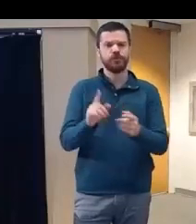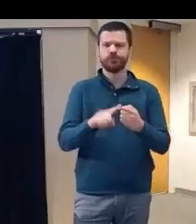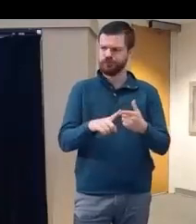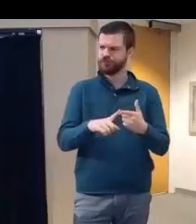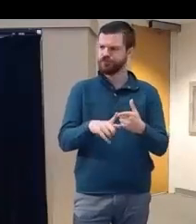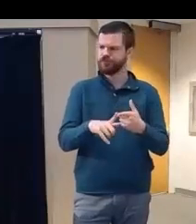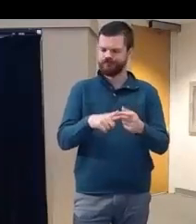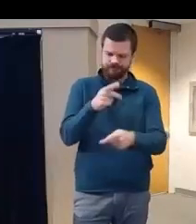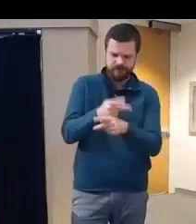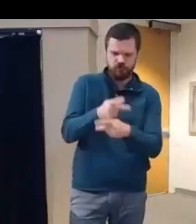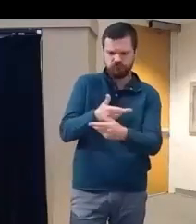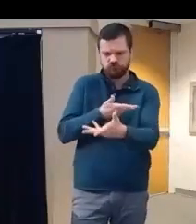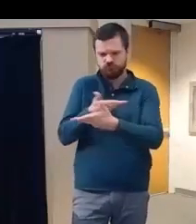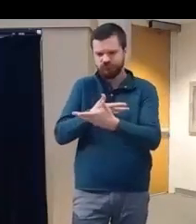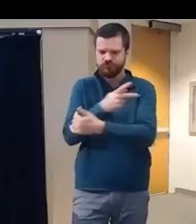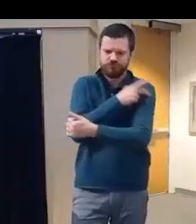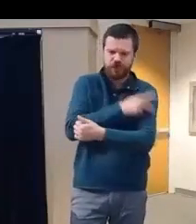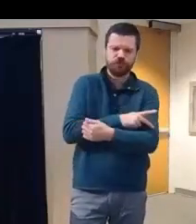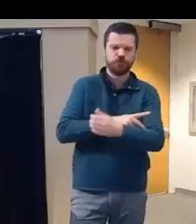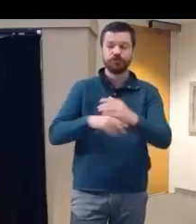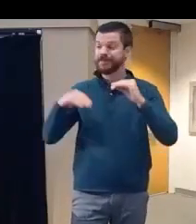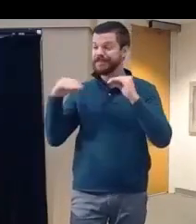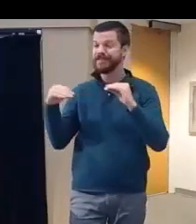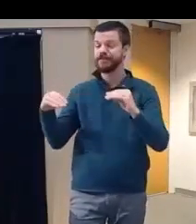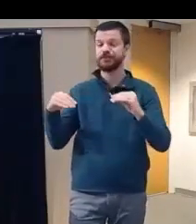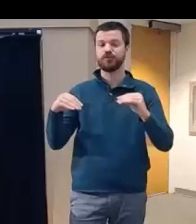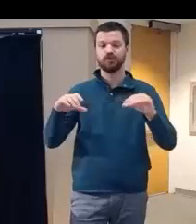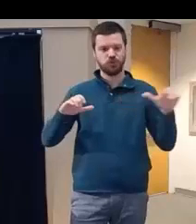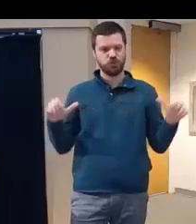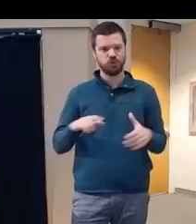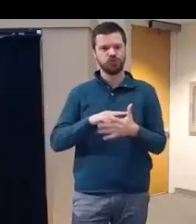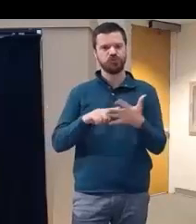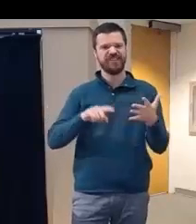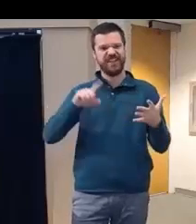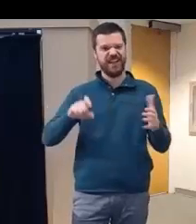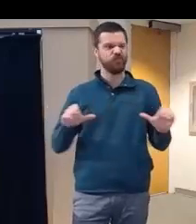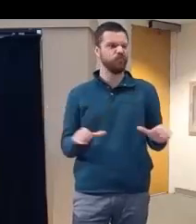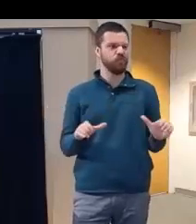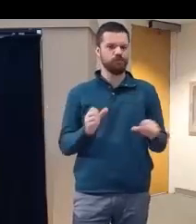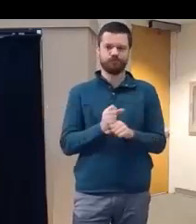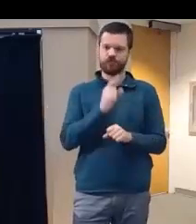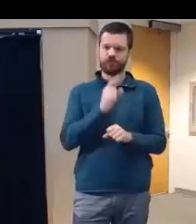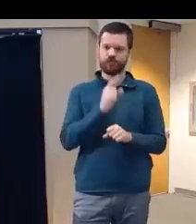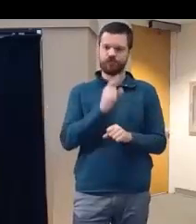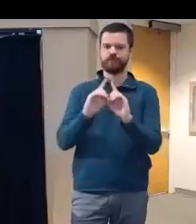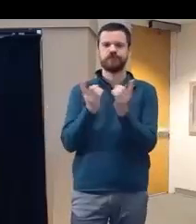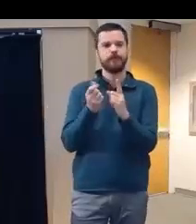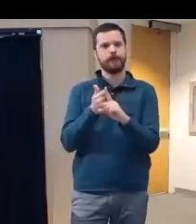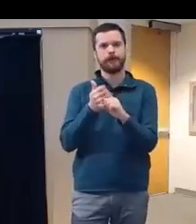of patients to teach to do what they need to do to make sure that our department is as good as it